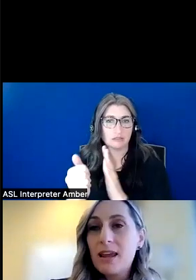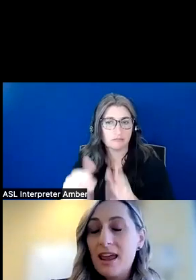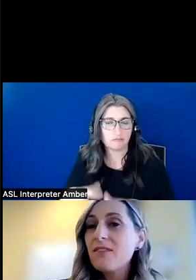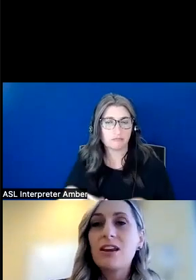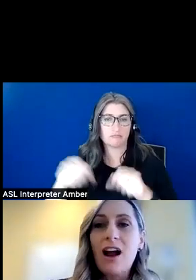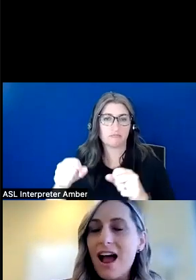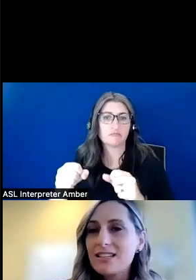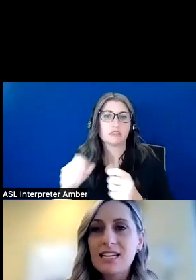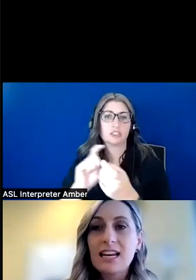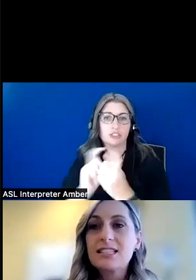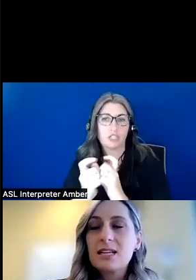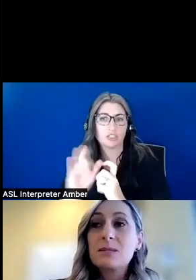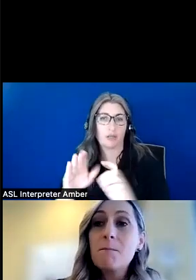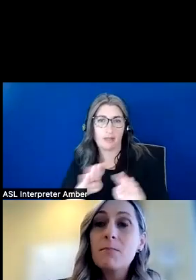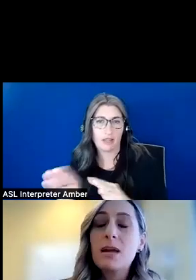they're behaving or acting.